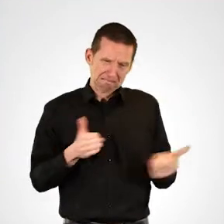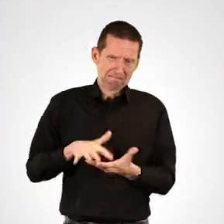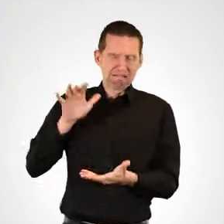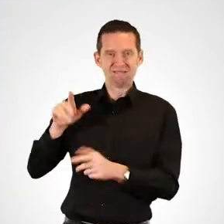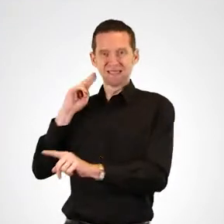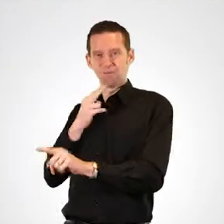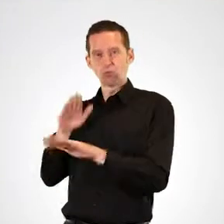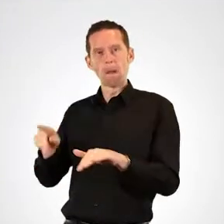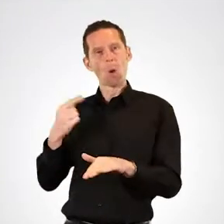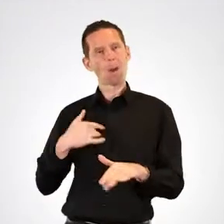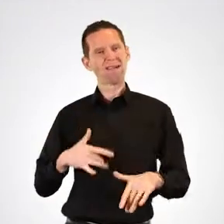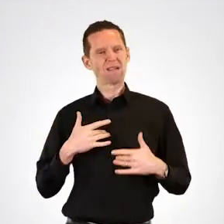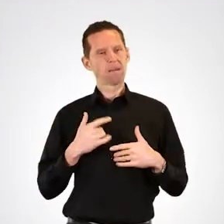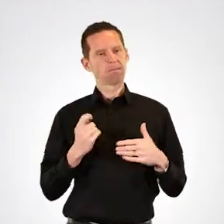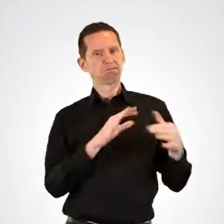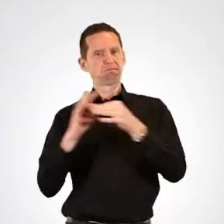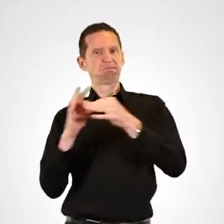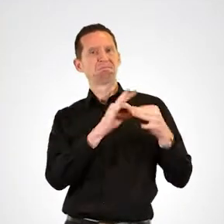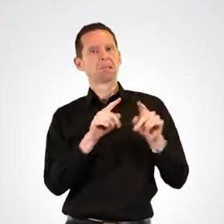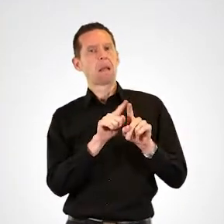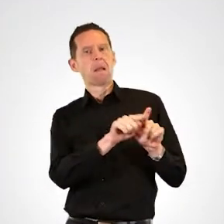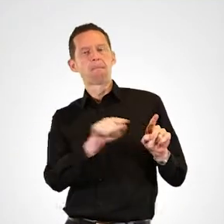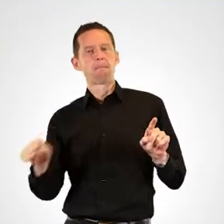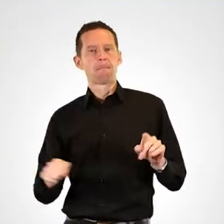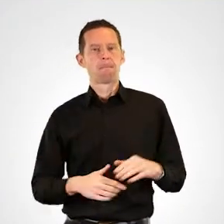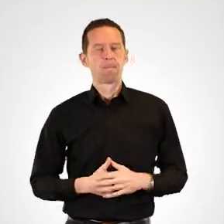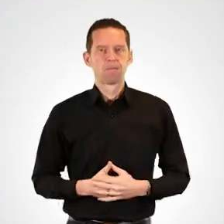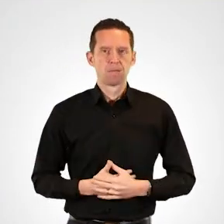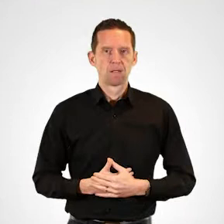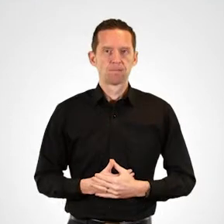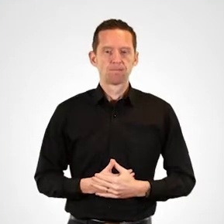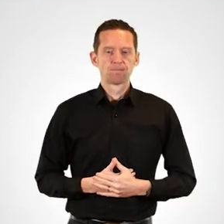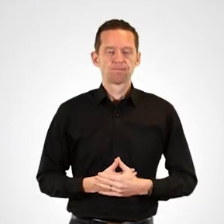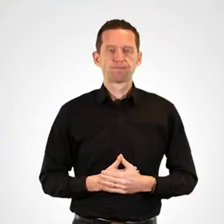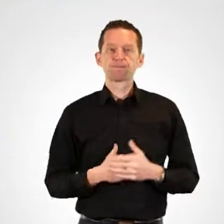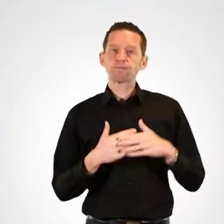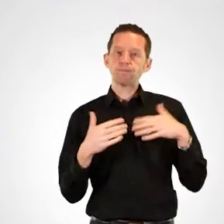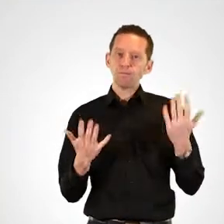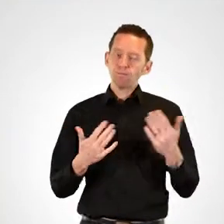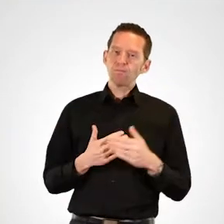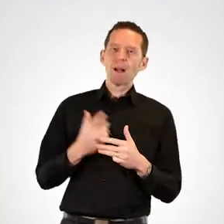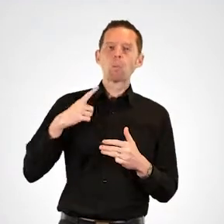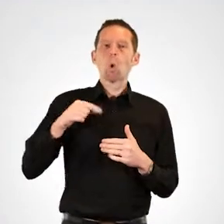we would argue that it applies equally well to them. Now, just because we don't give it short shrift